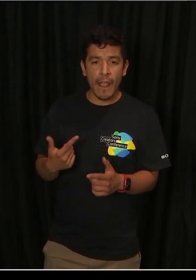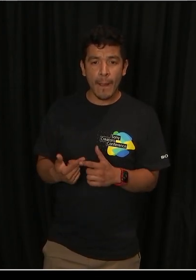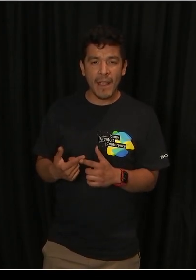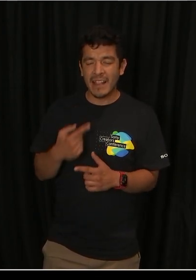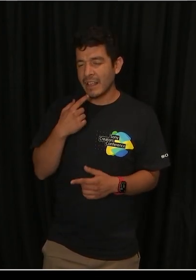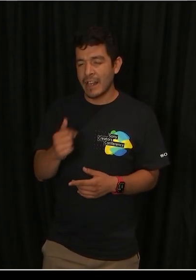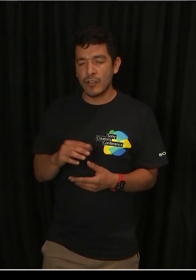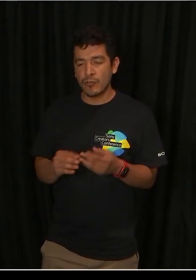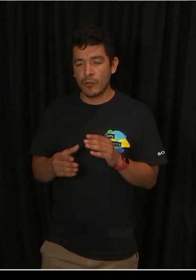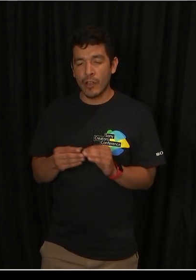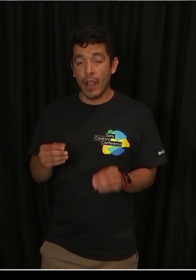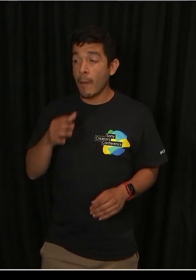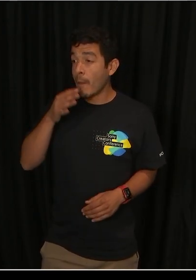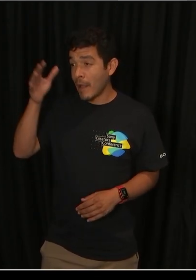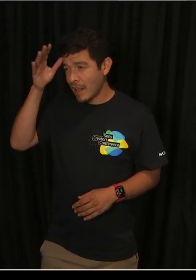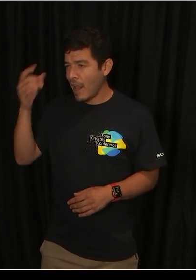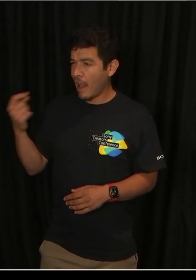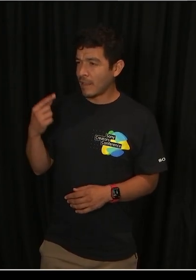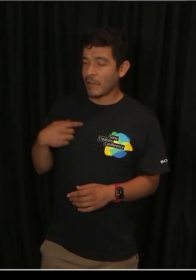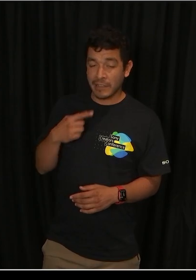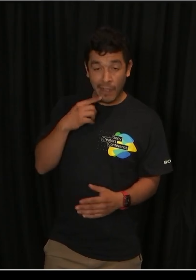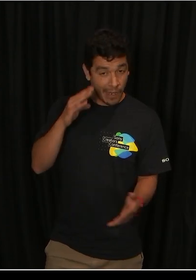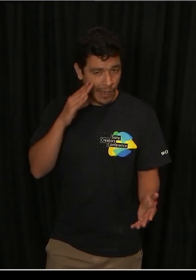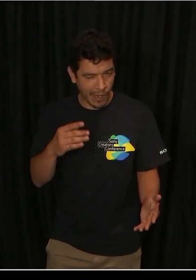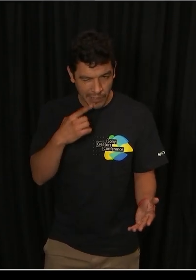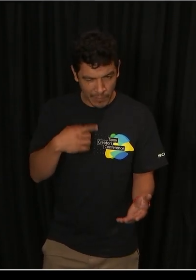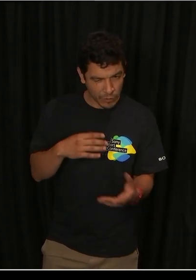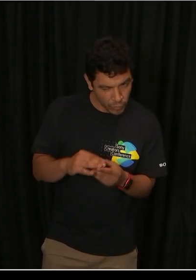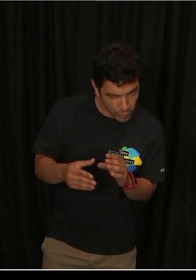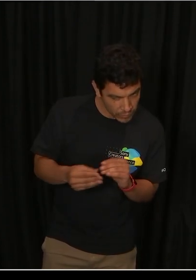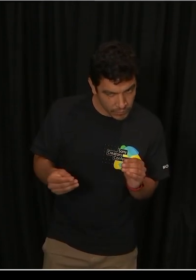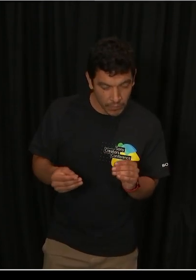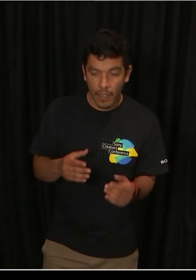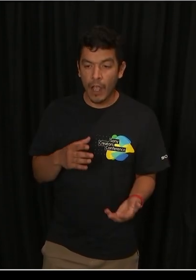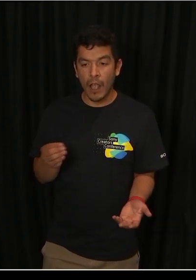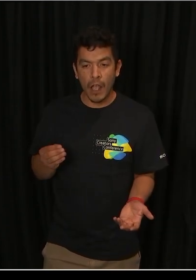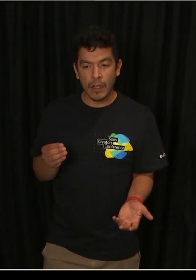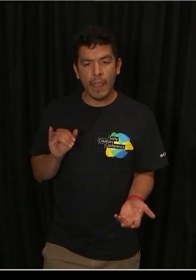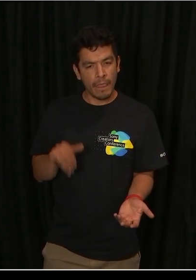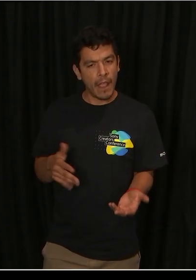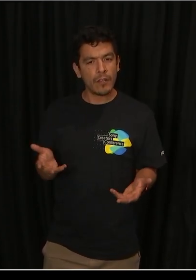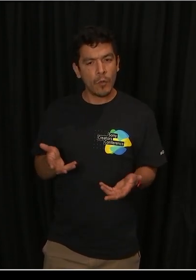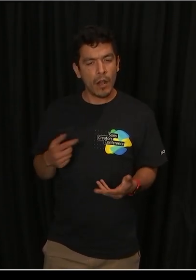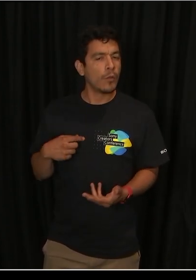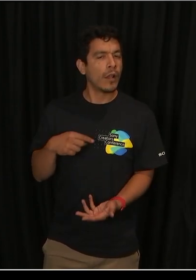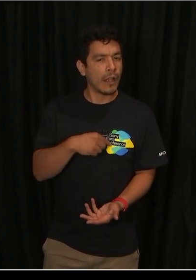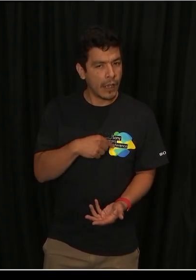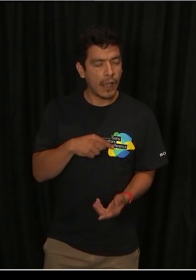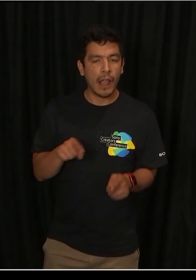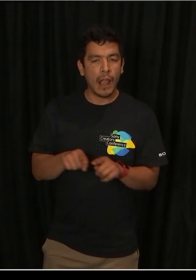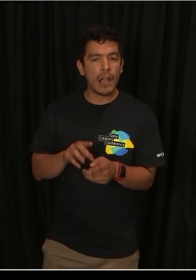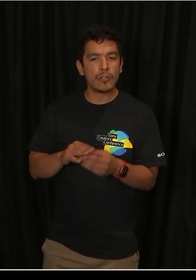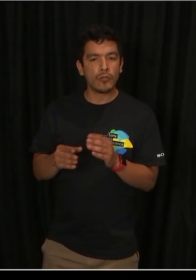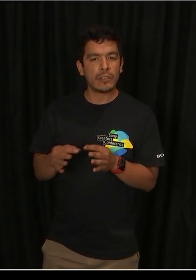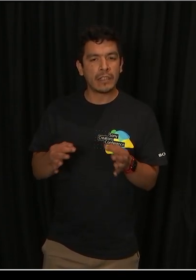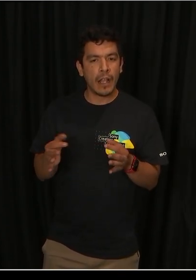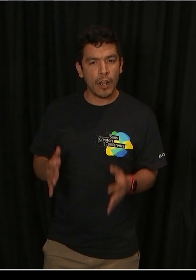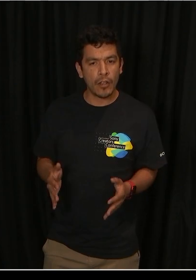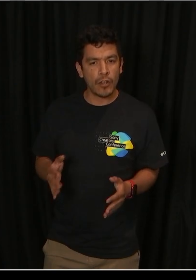It's mom and dad asking you, "Hey, tell me a story." And that's what that's what we as storytellers love to do.